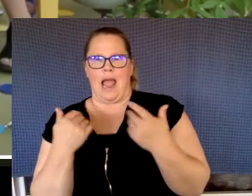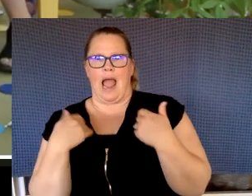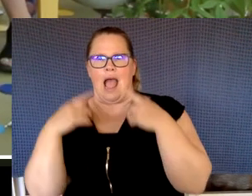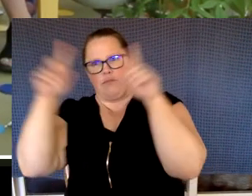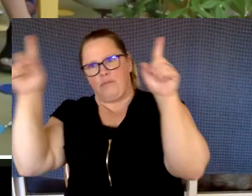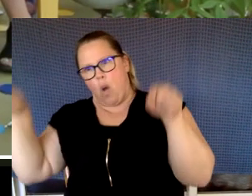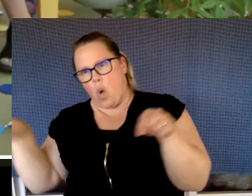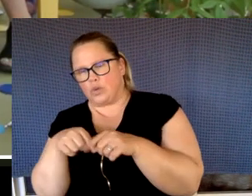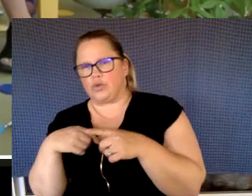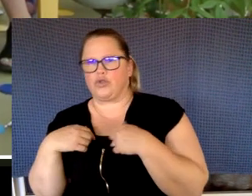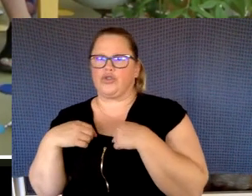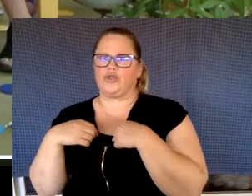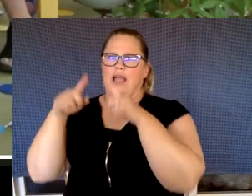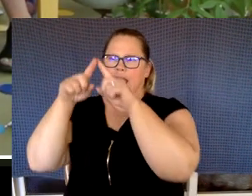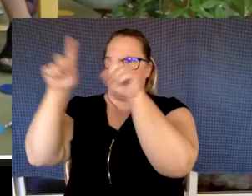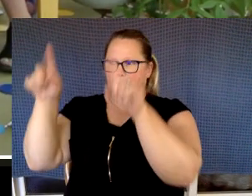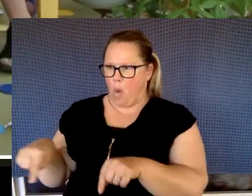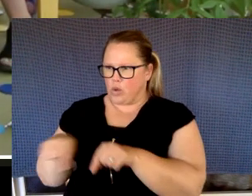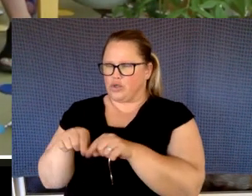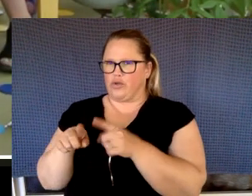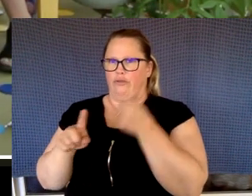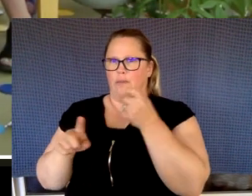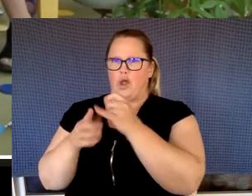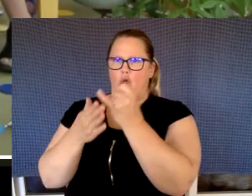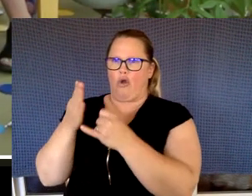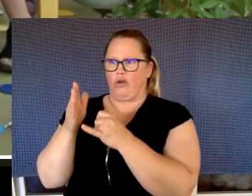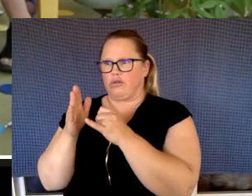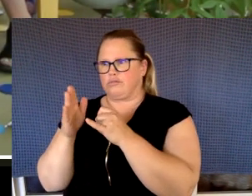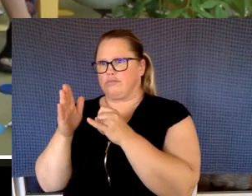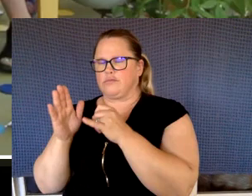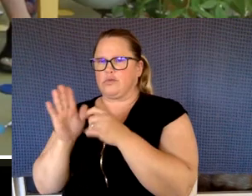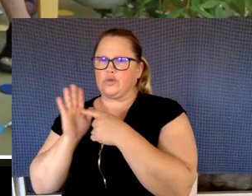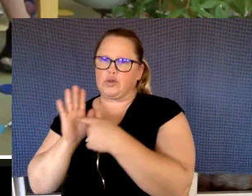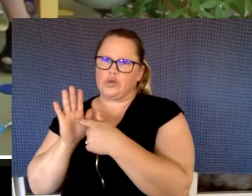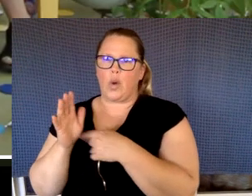There's also a poster from her art show and then down here just a little